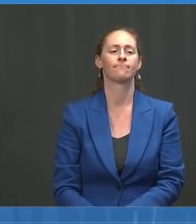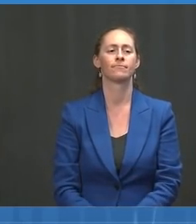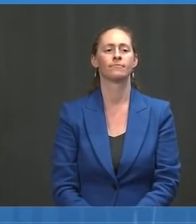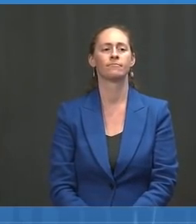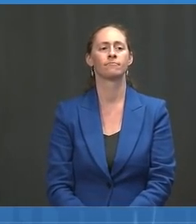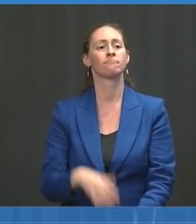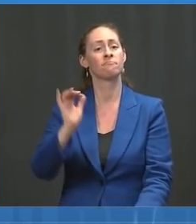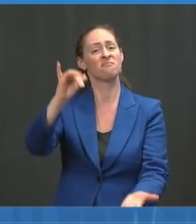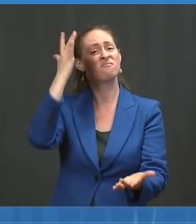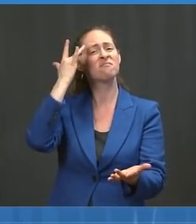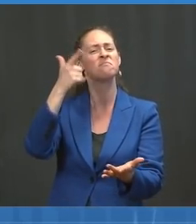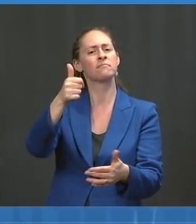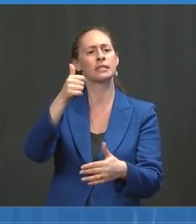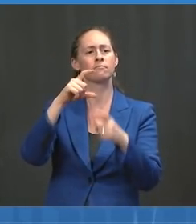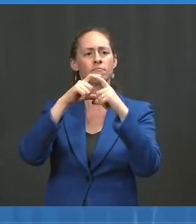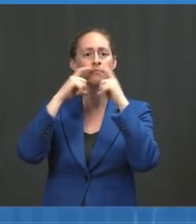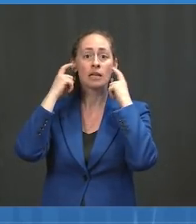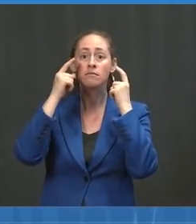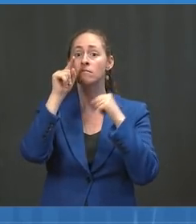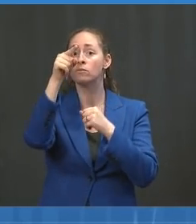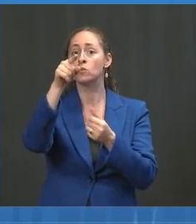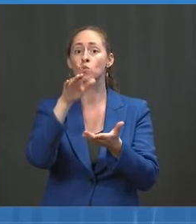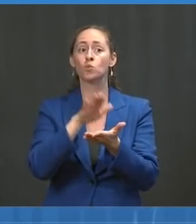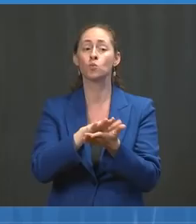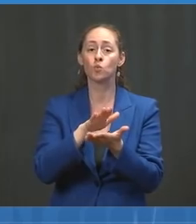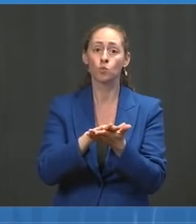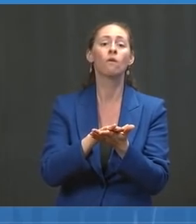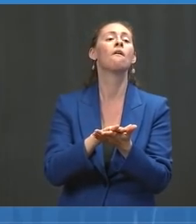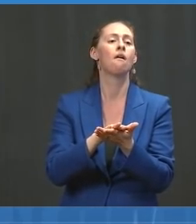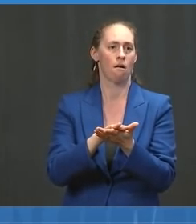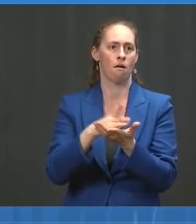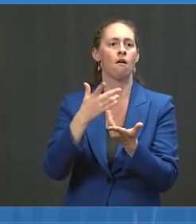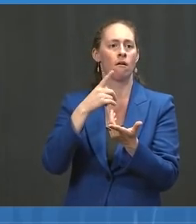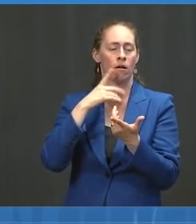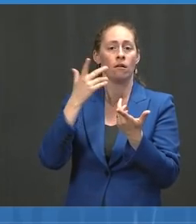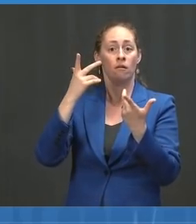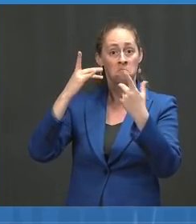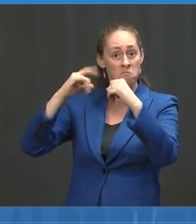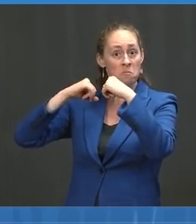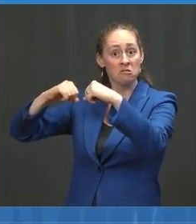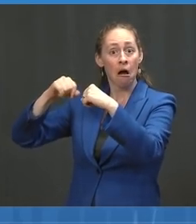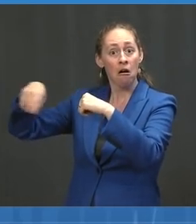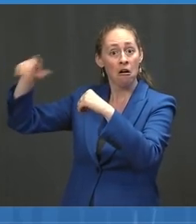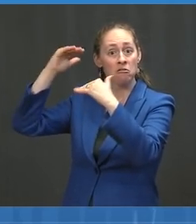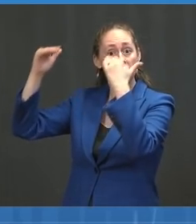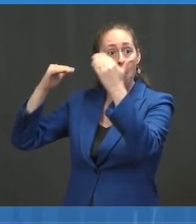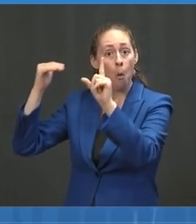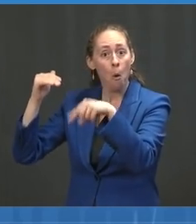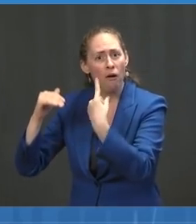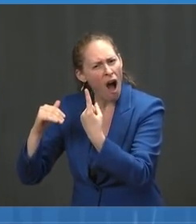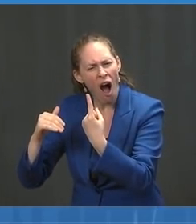is not necessarily only to protect our adults but also to protect our children from transmissibility